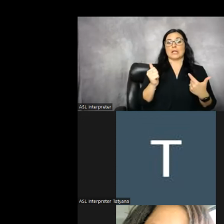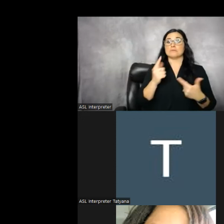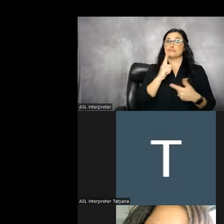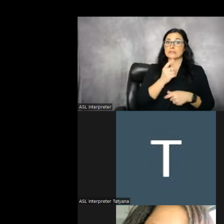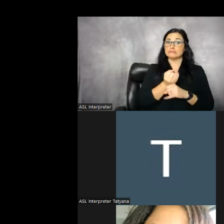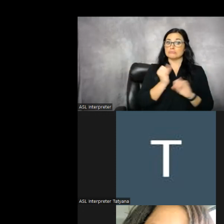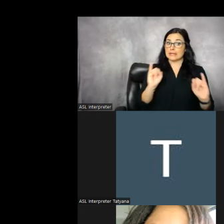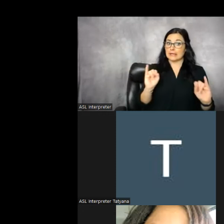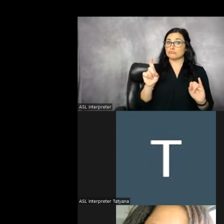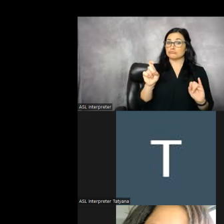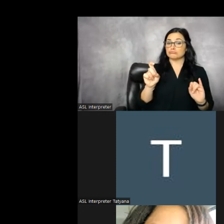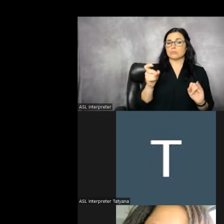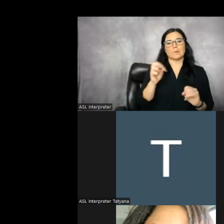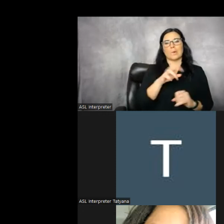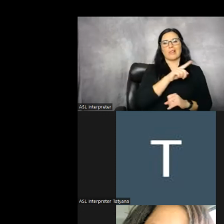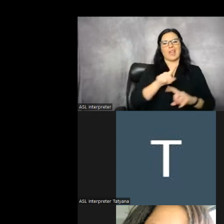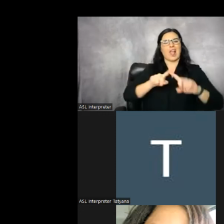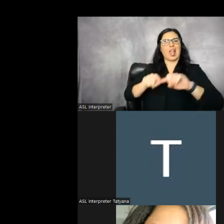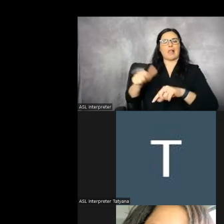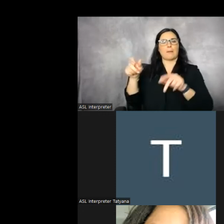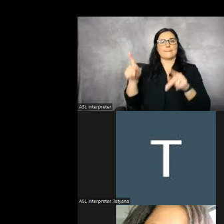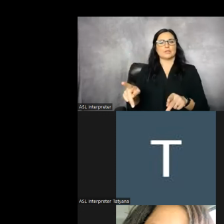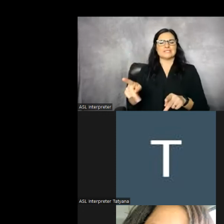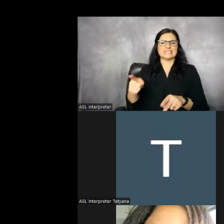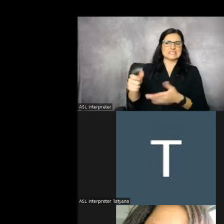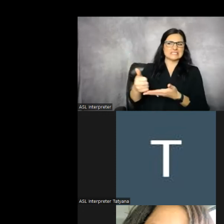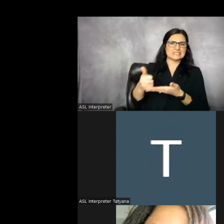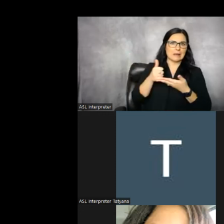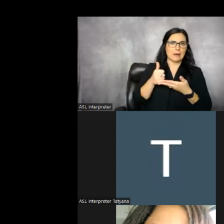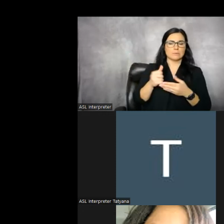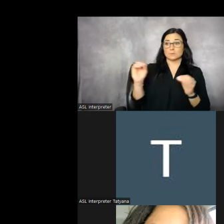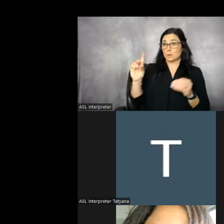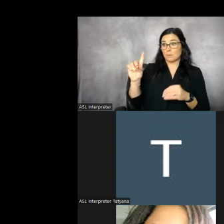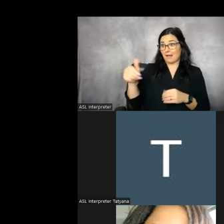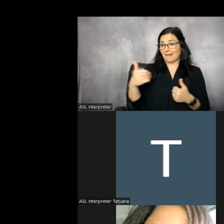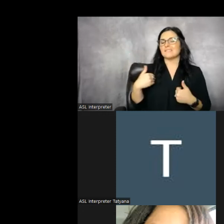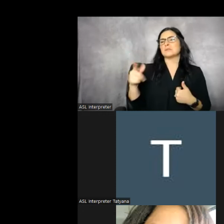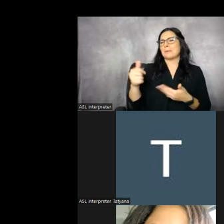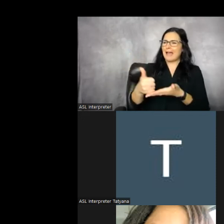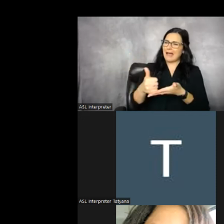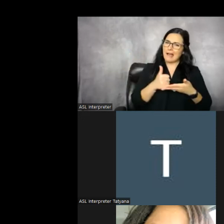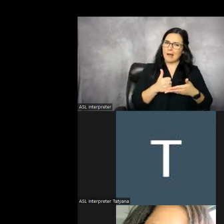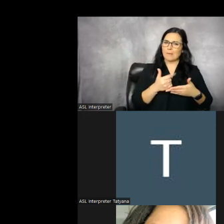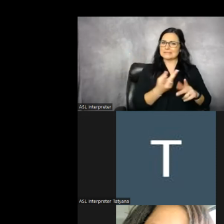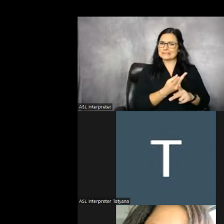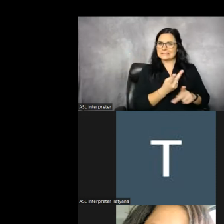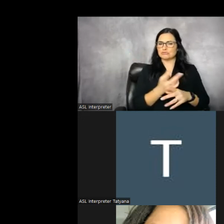Or do they need to ask someone else, perhaps someone without a disability, to help them receive access?